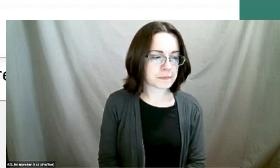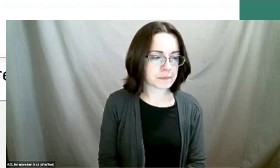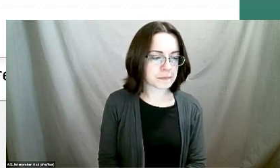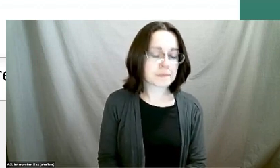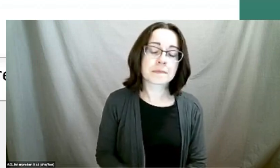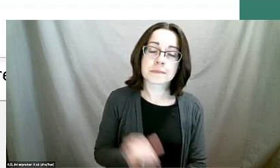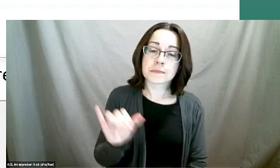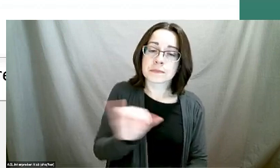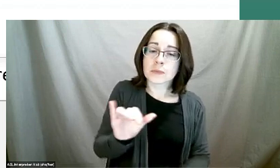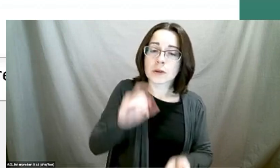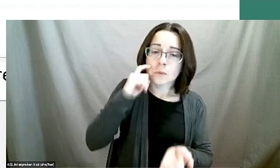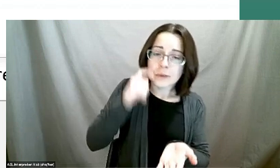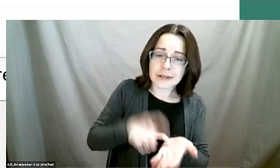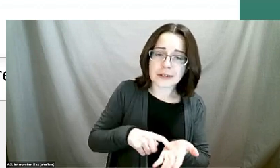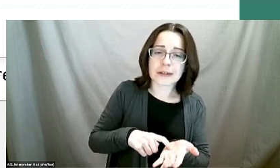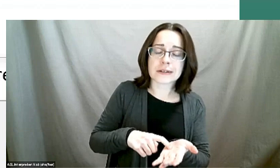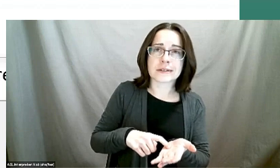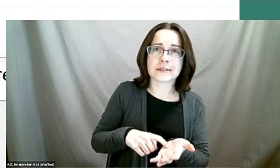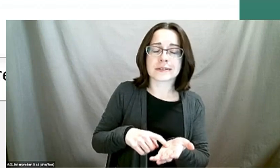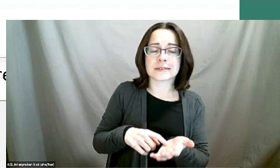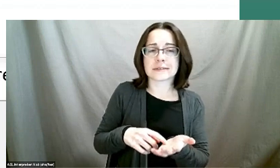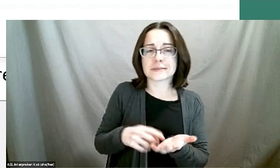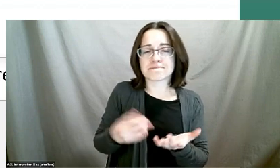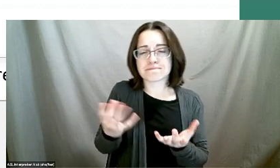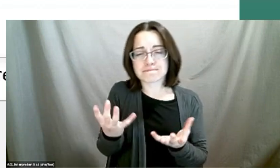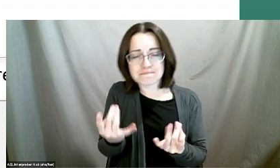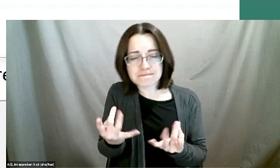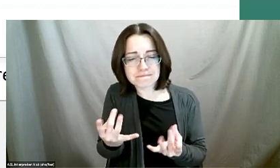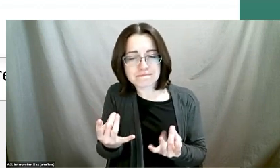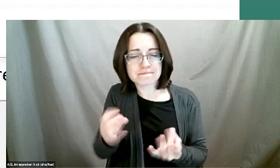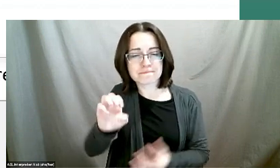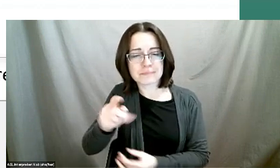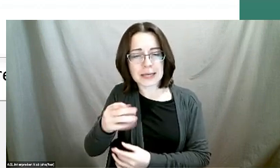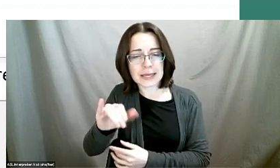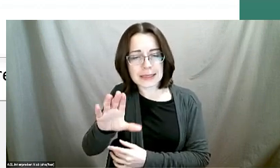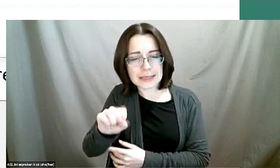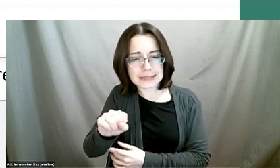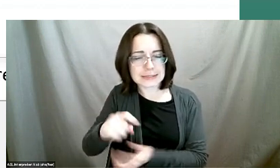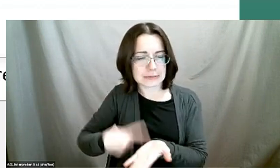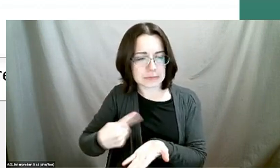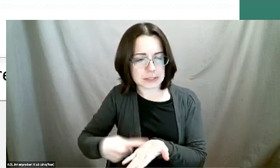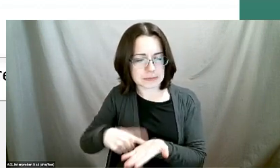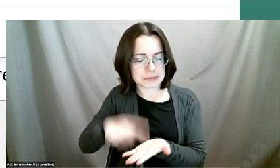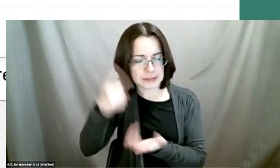ethical considerations so that people with cognitive and,